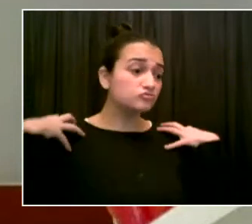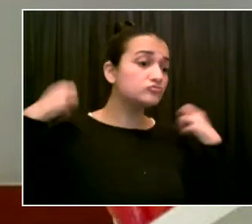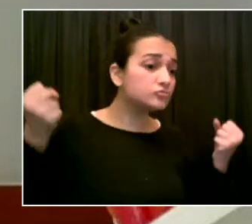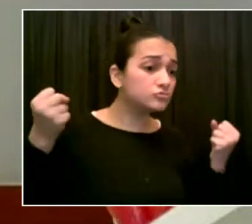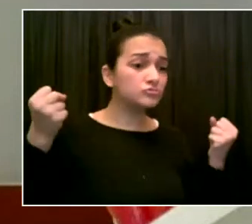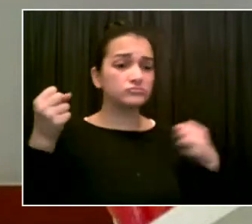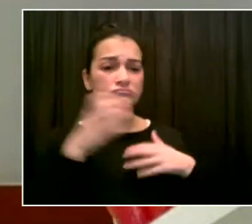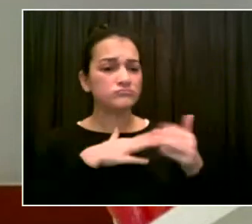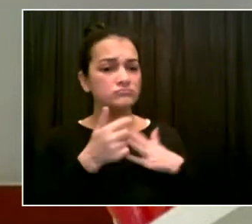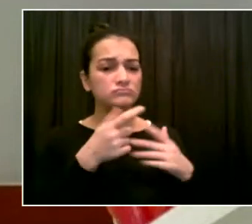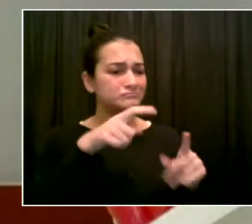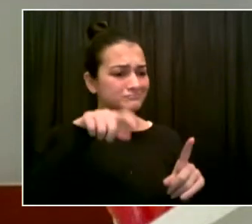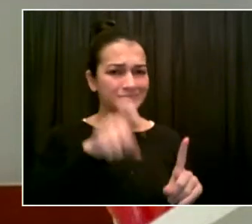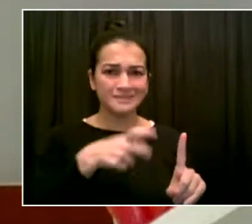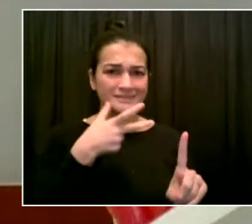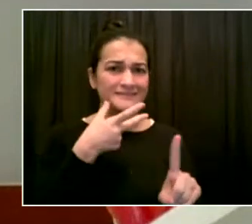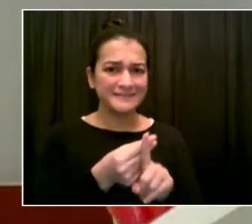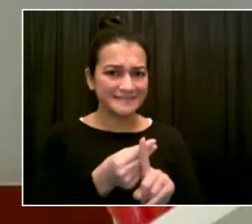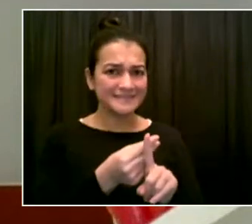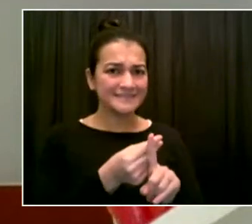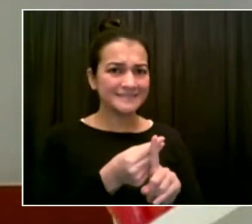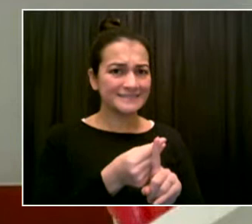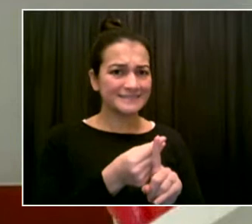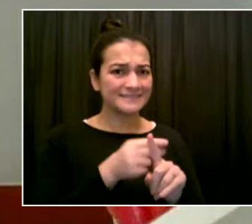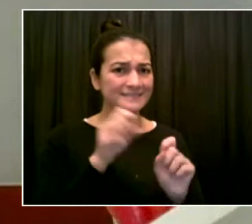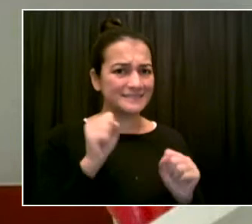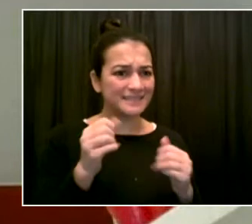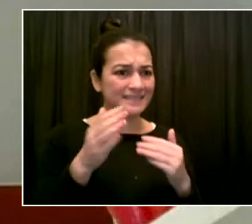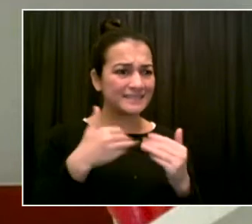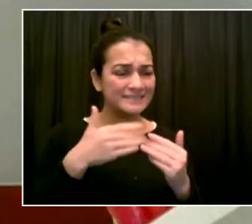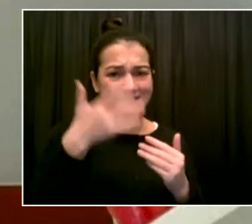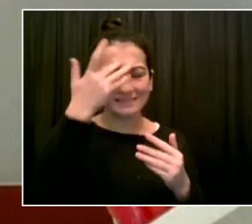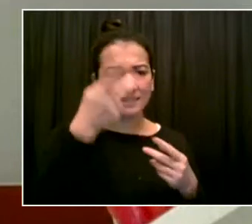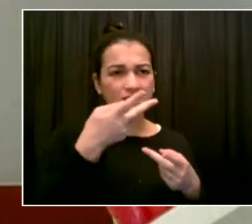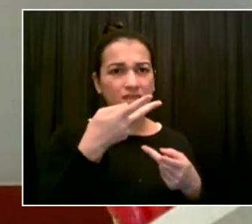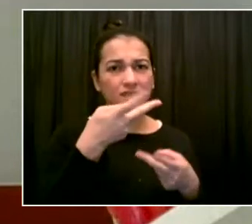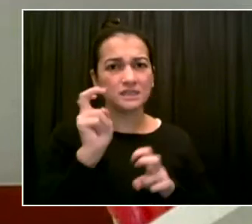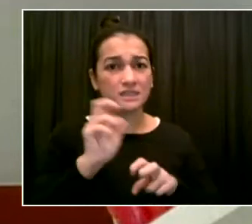YOUNG PEOPLE CAN GET RVEY SICK FROM COVID. WHAT'S BEEN